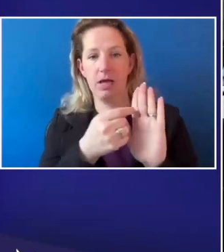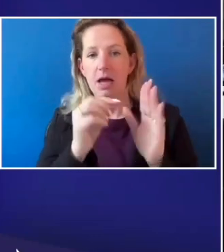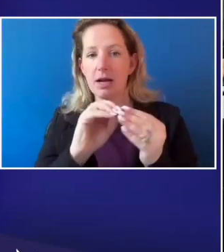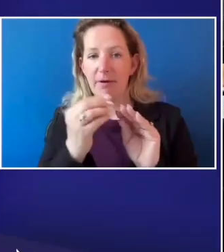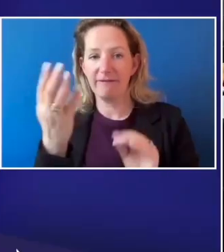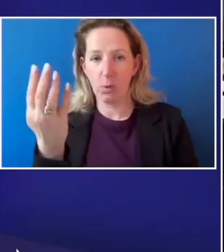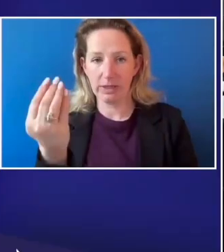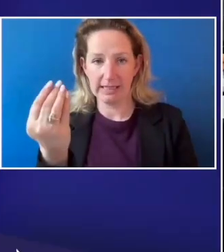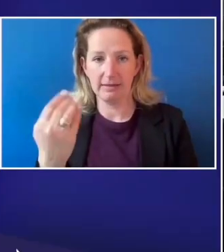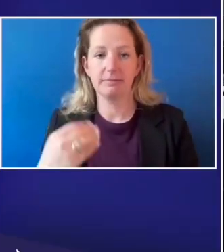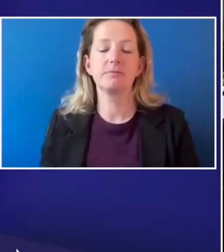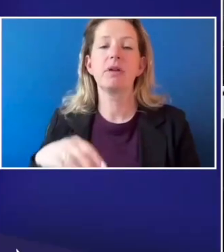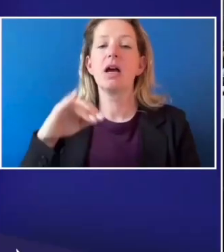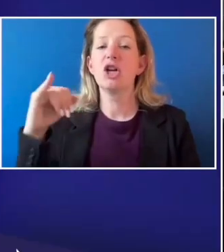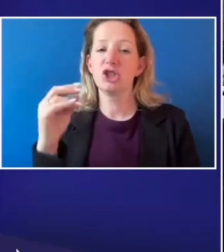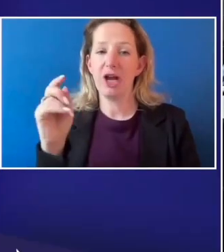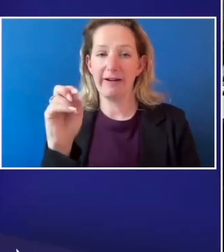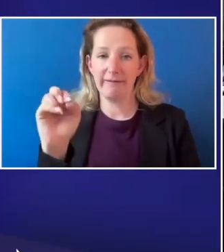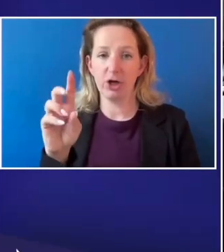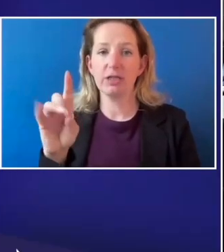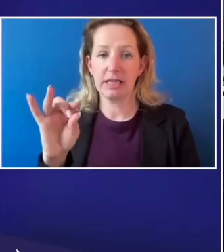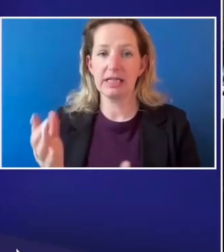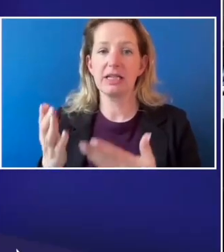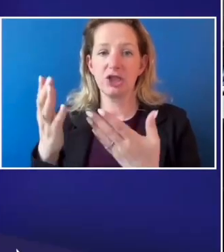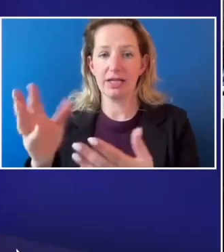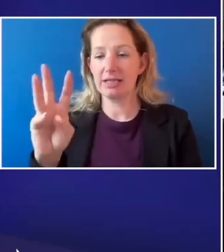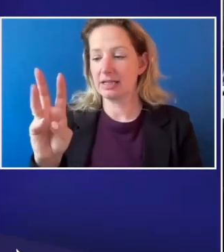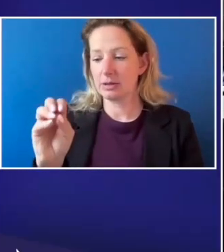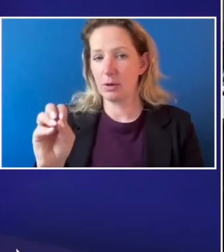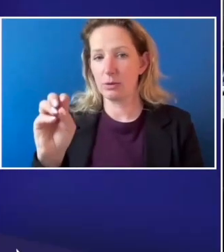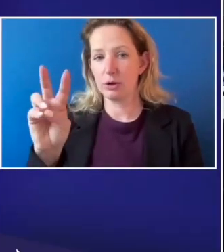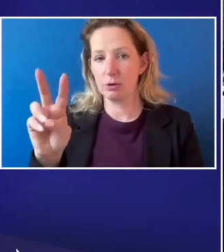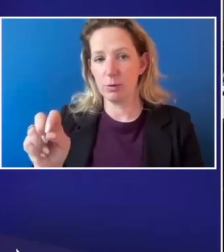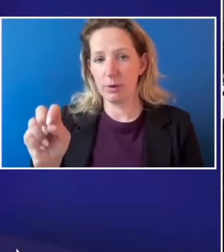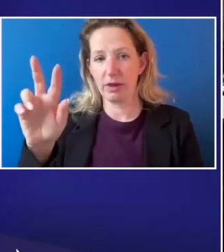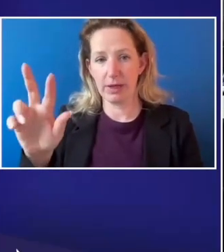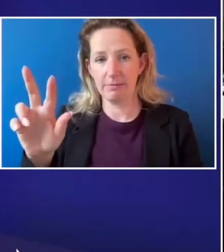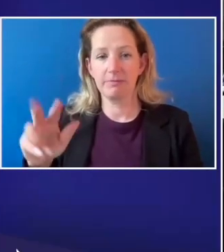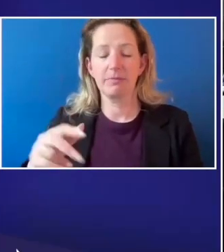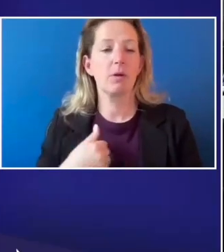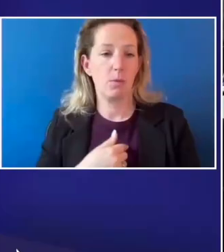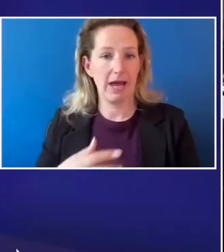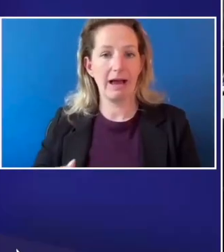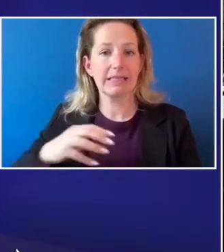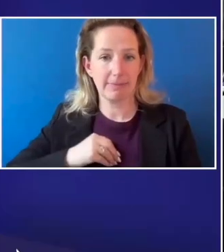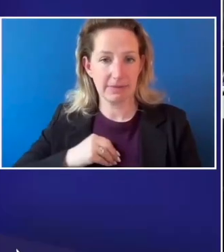um, on 602.3. um, We accepted those, and I believe they